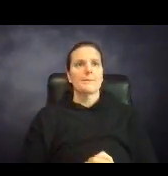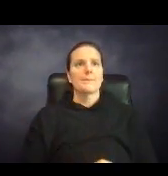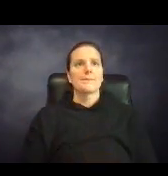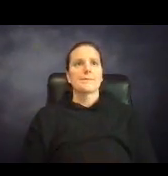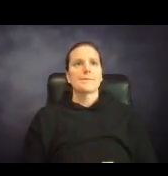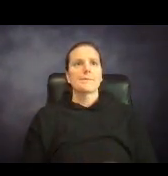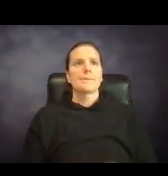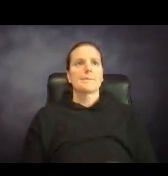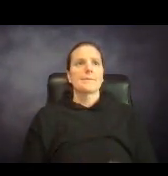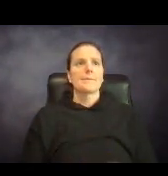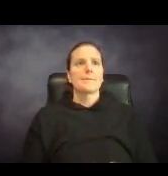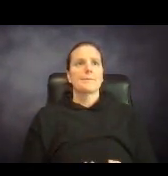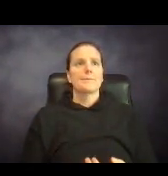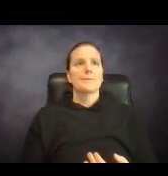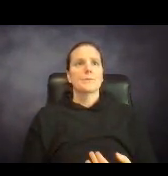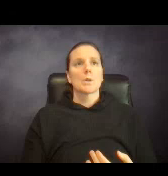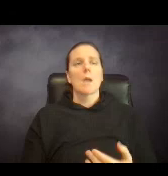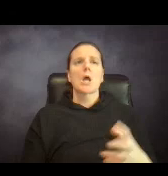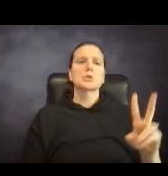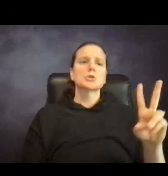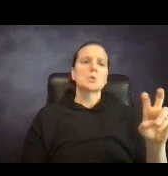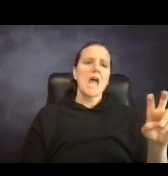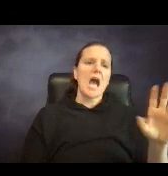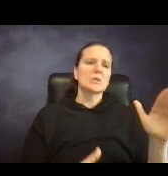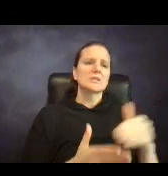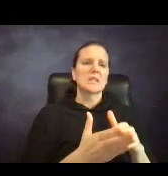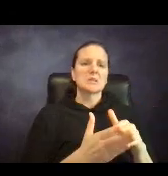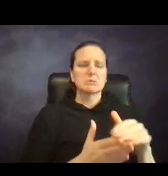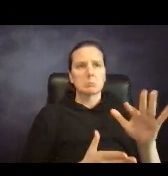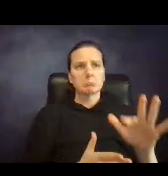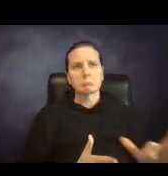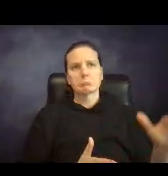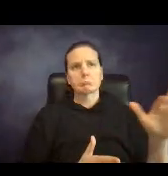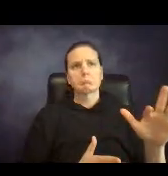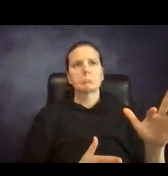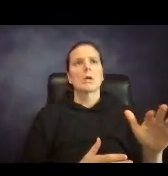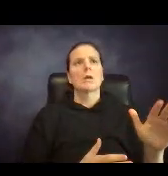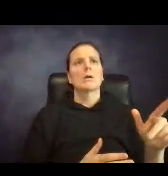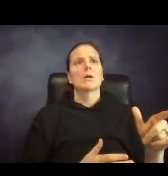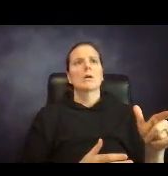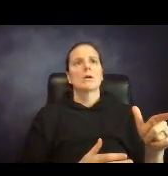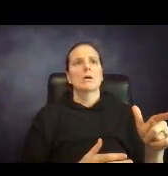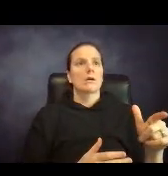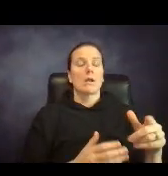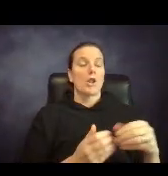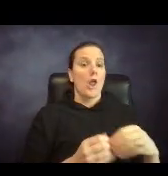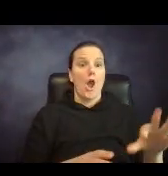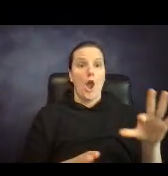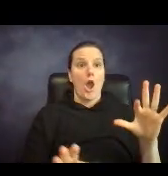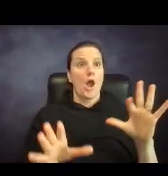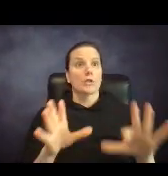So in the two thousands there was more. This is when that, that nuance was lost. Like everyone kind of forgot about synthetic